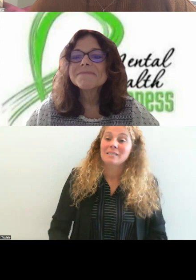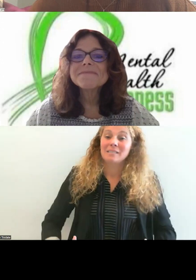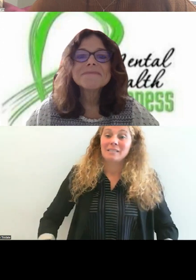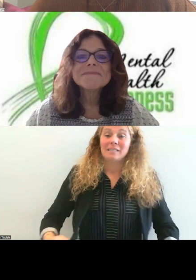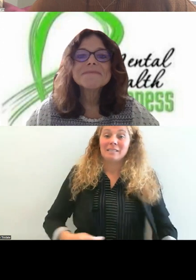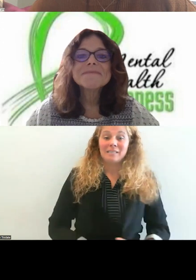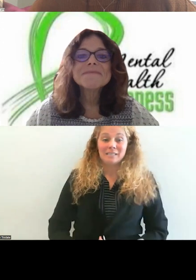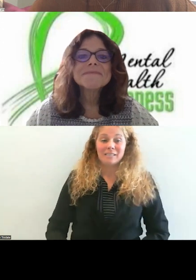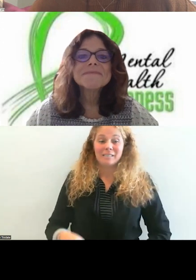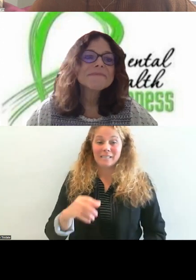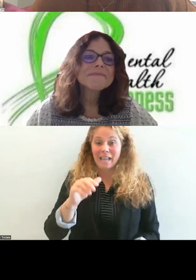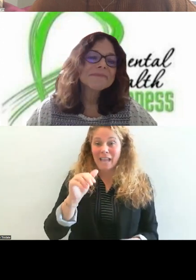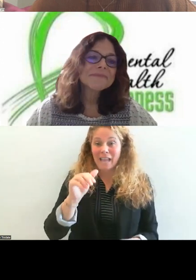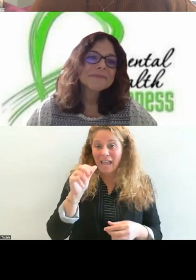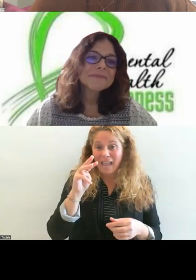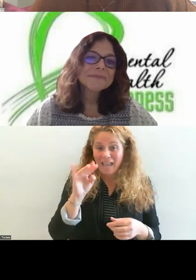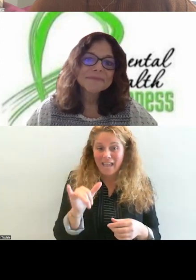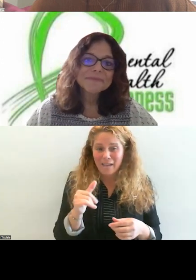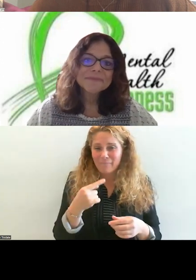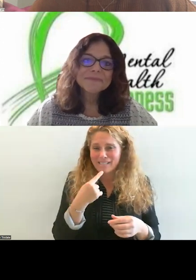WHEN I HEAR YOU, ANNIE AND TINA, SPEAKING -- WE DID NOT KNOW